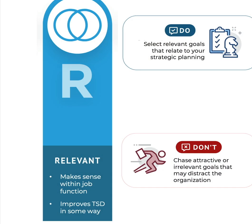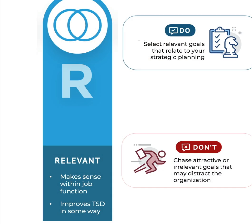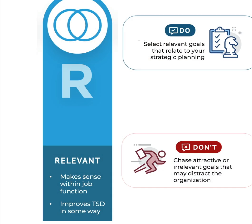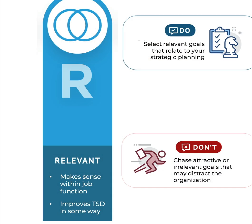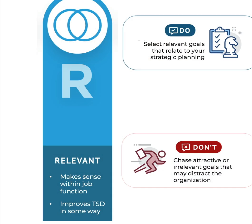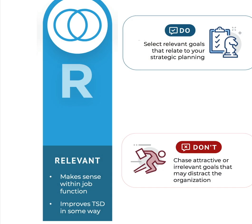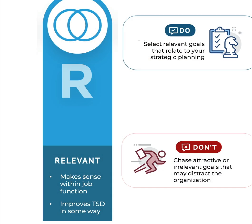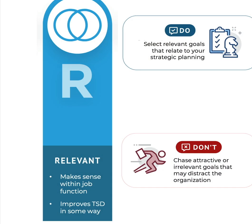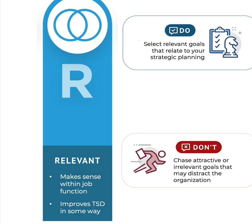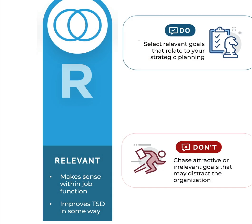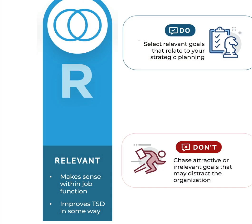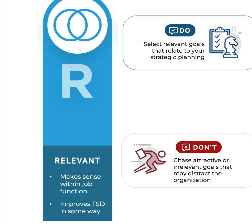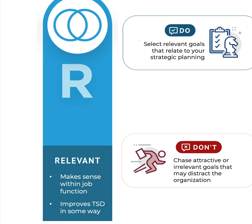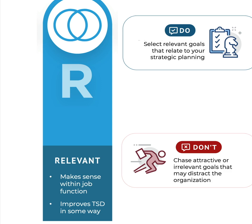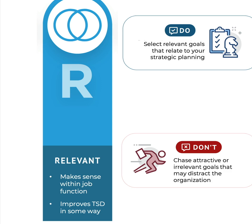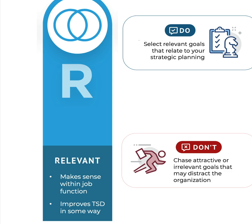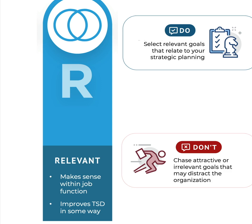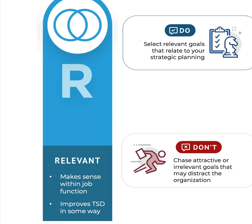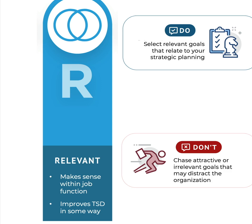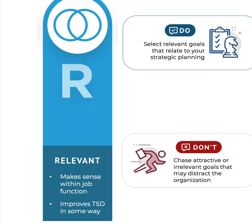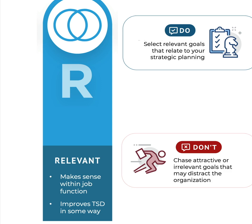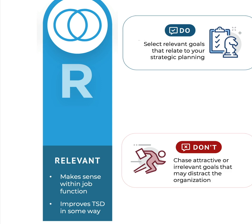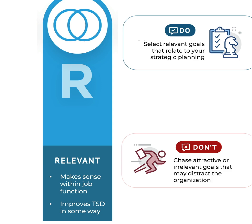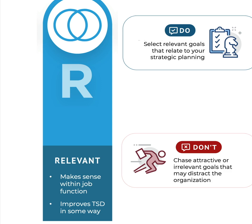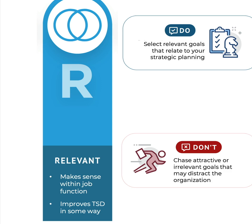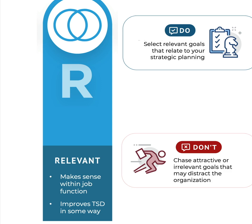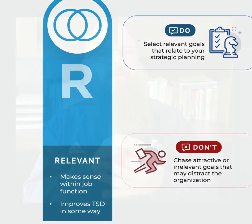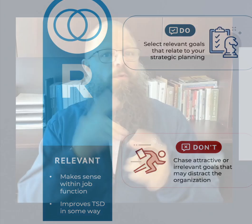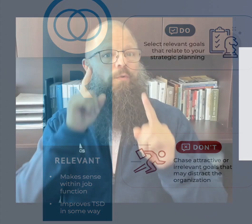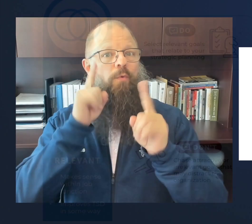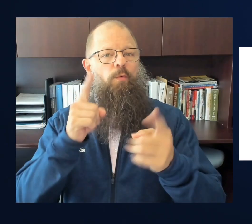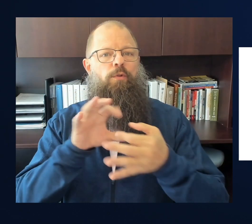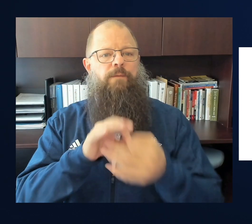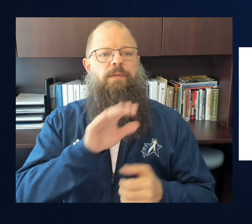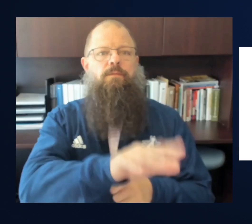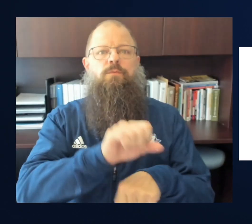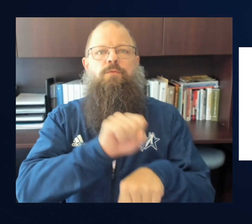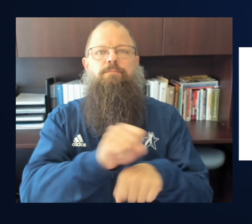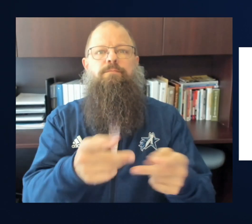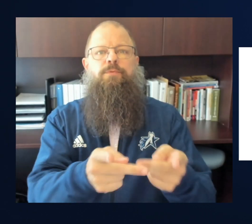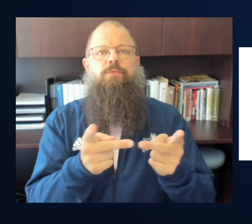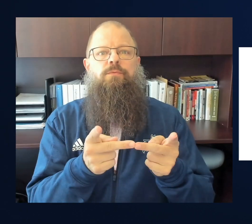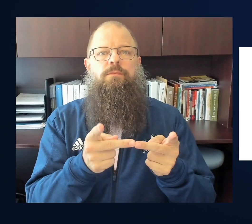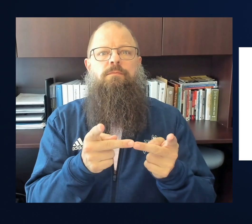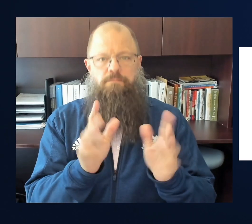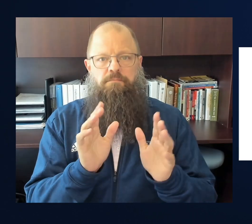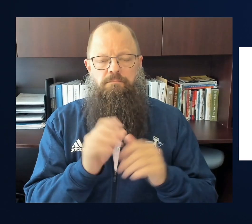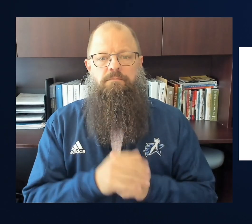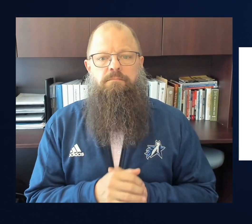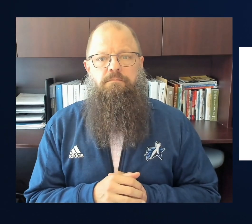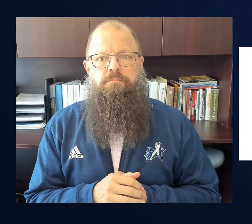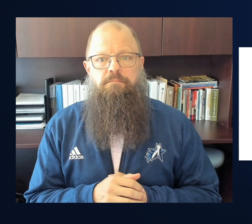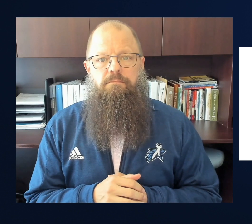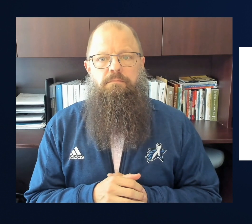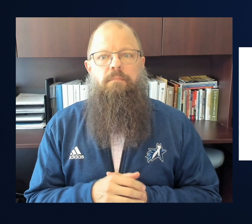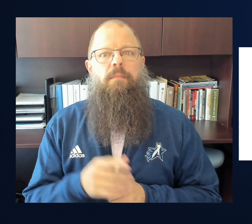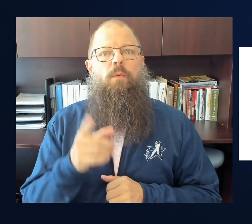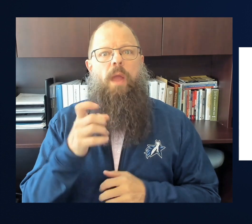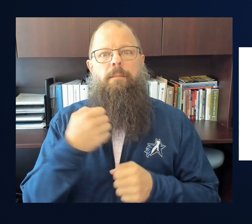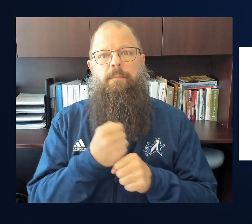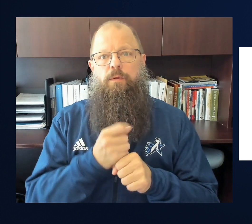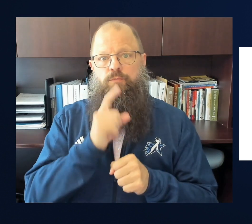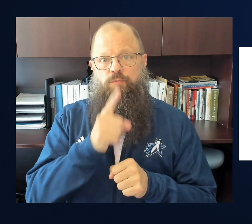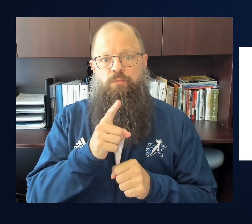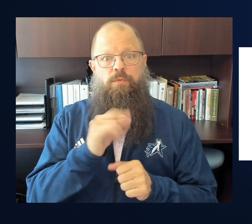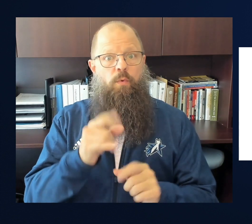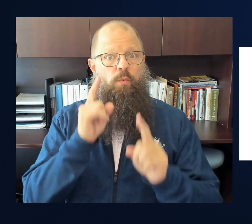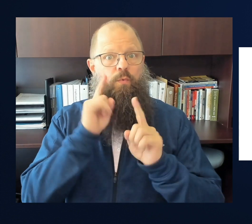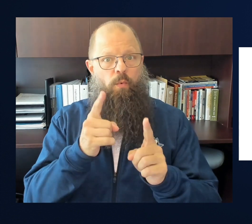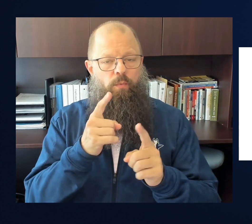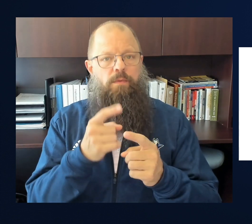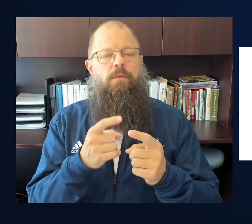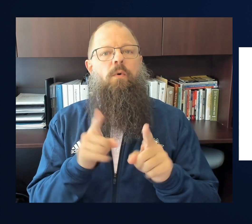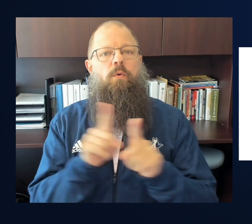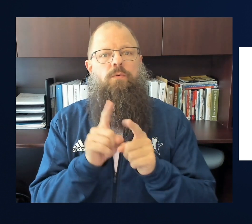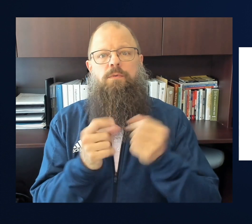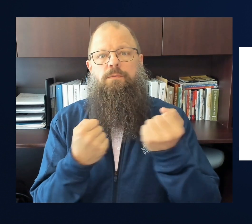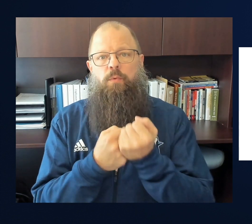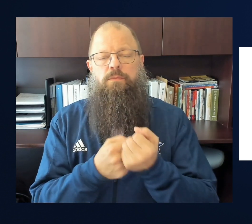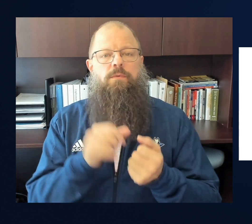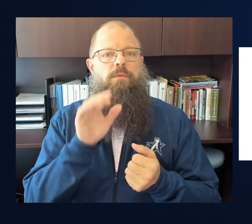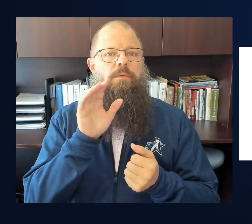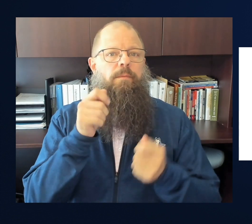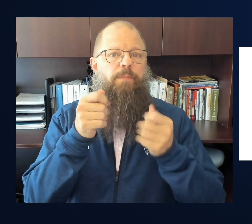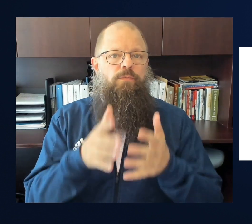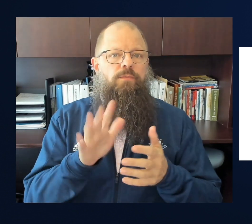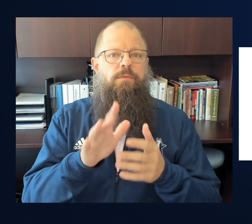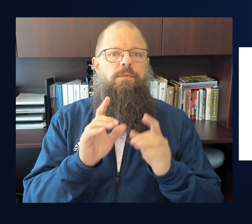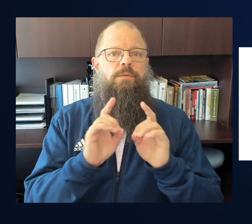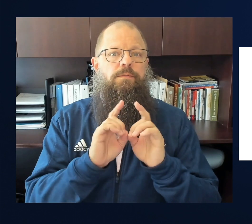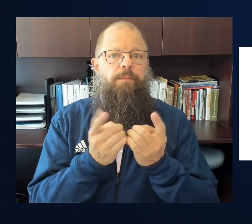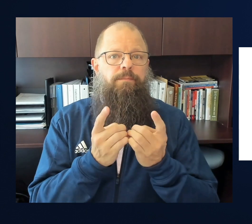R: Relevant. The goal is related to the job position. You want to make sure that the goal also supports